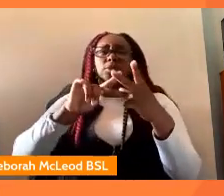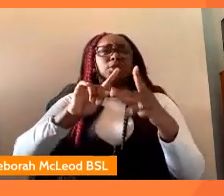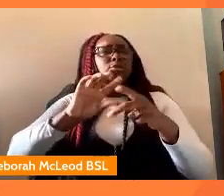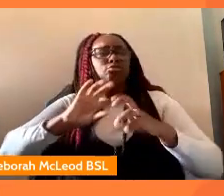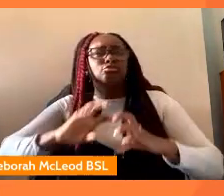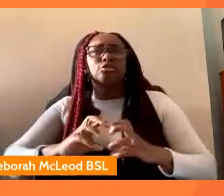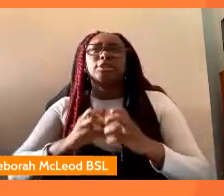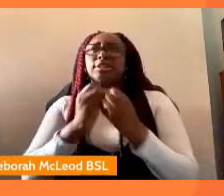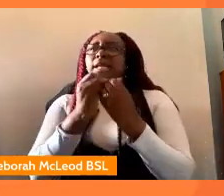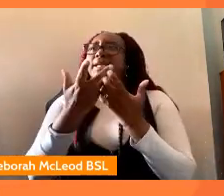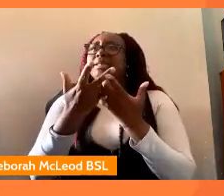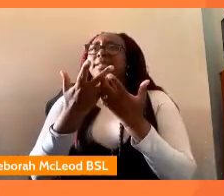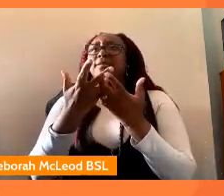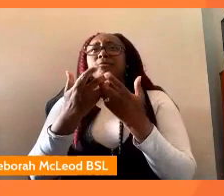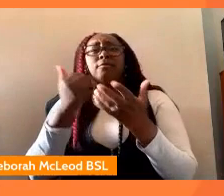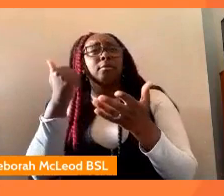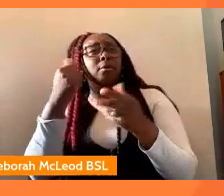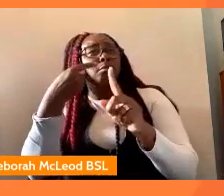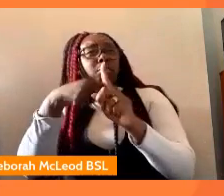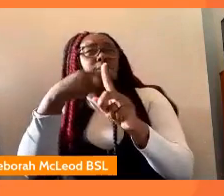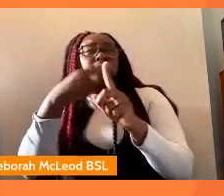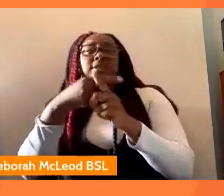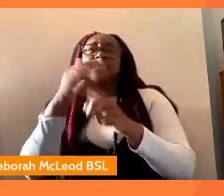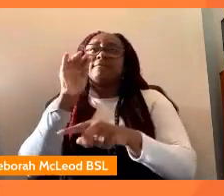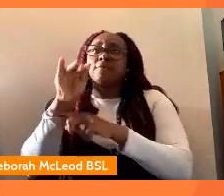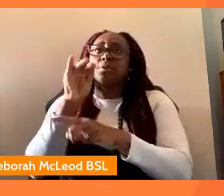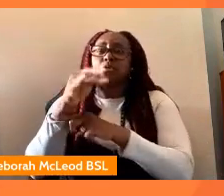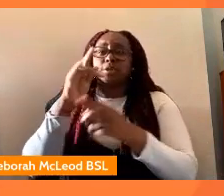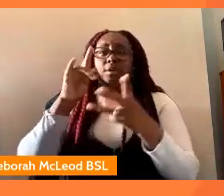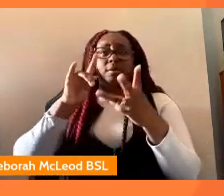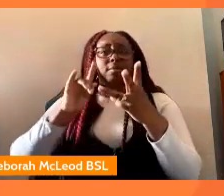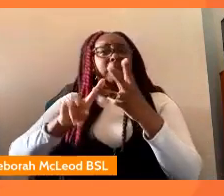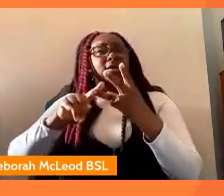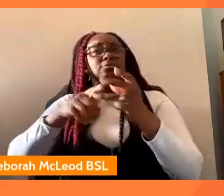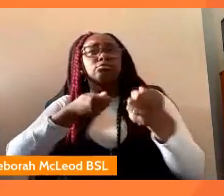That we have control over the features of and we can be agile